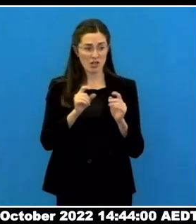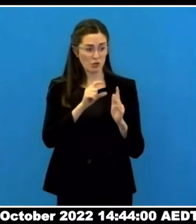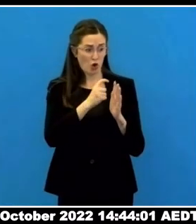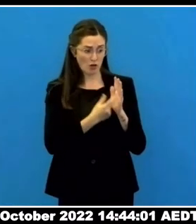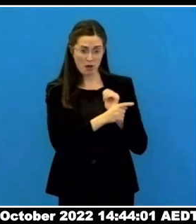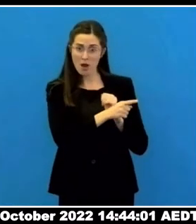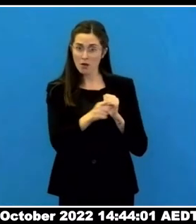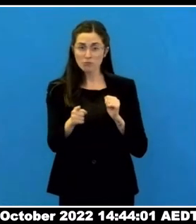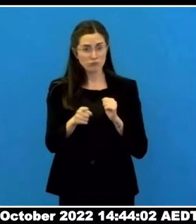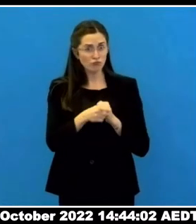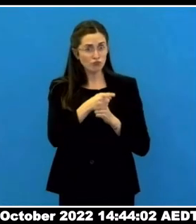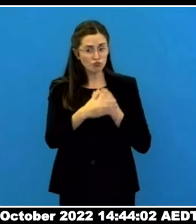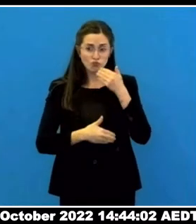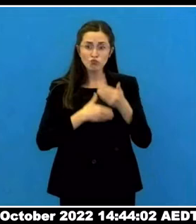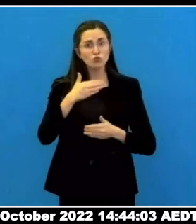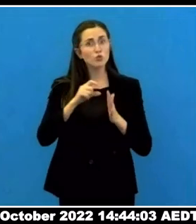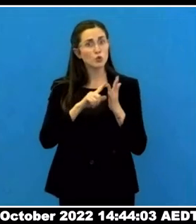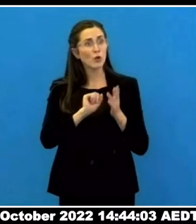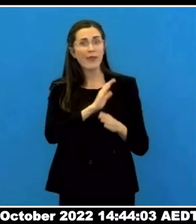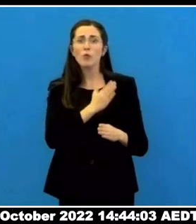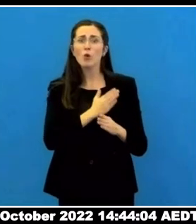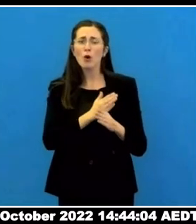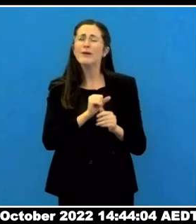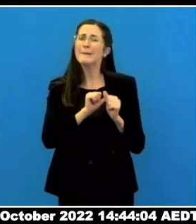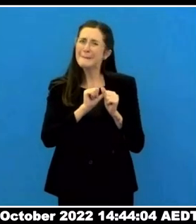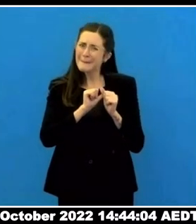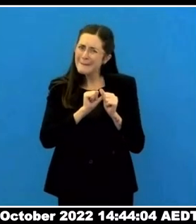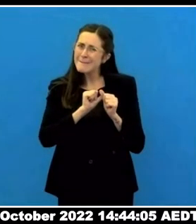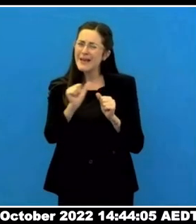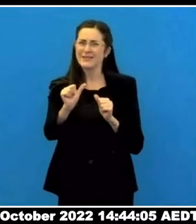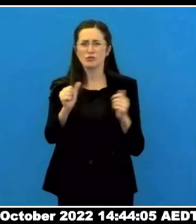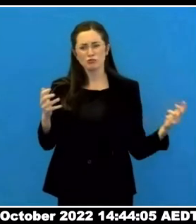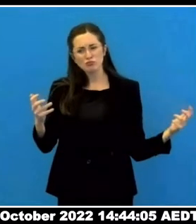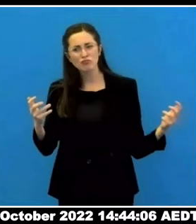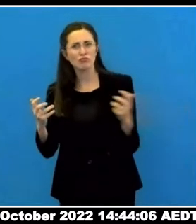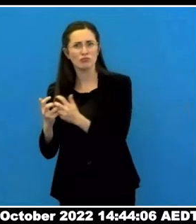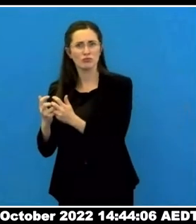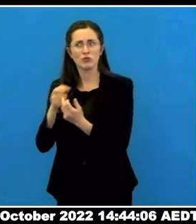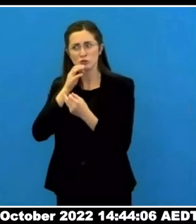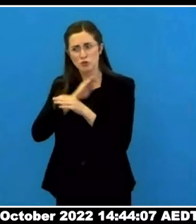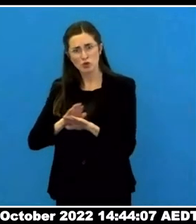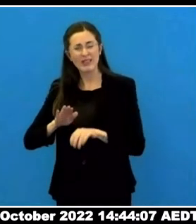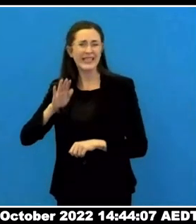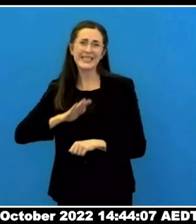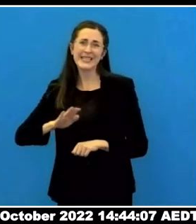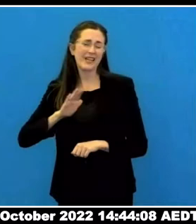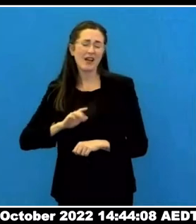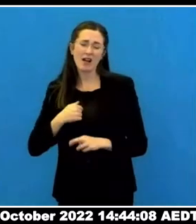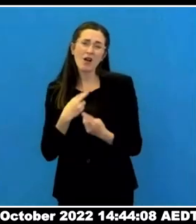to their best of their ability to help those children that need it most. That's my only hope.